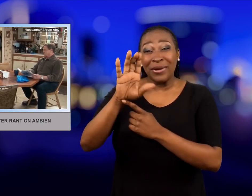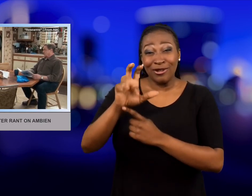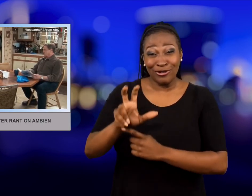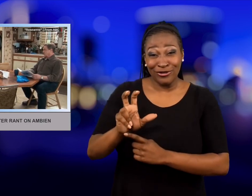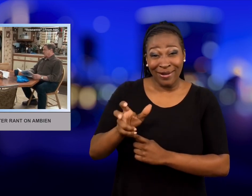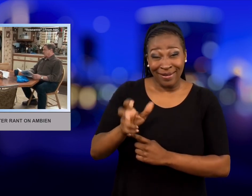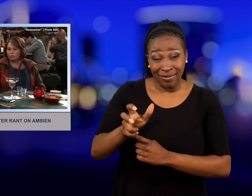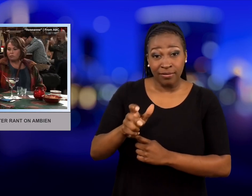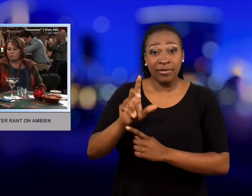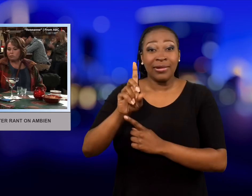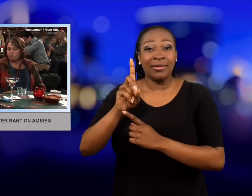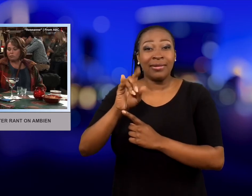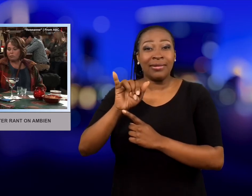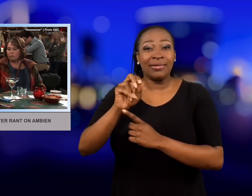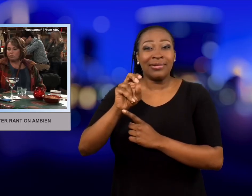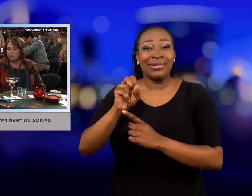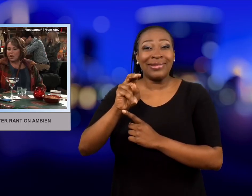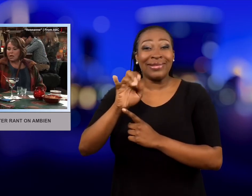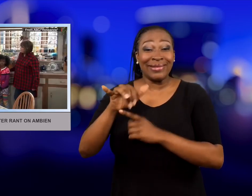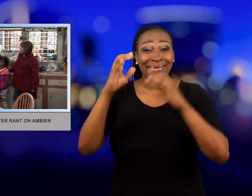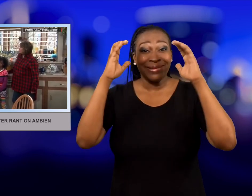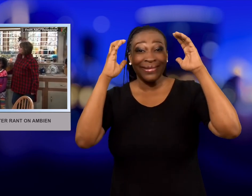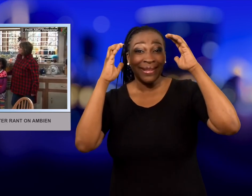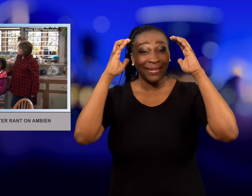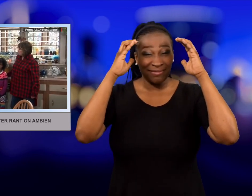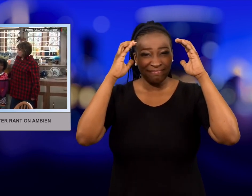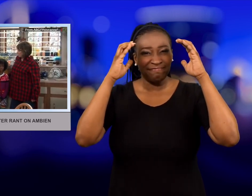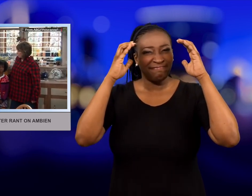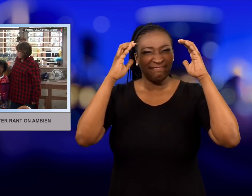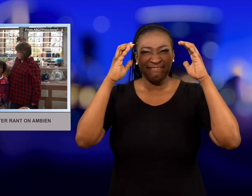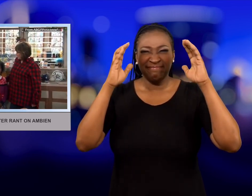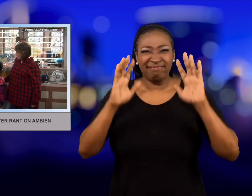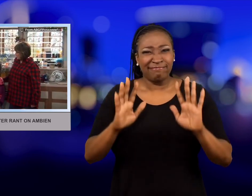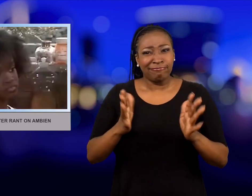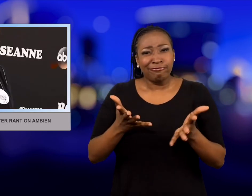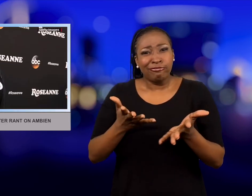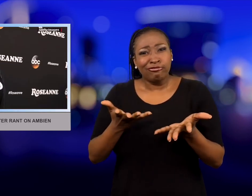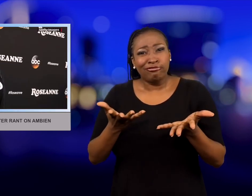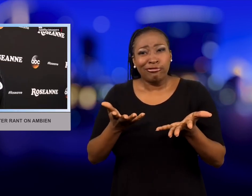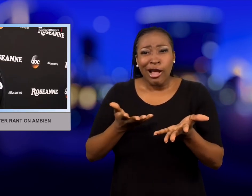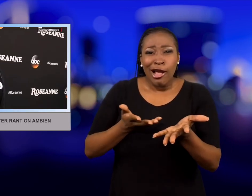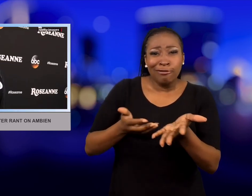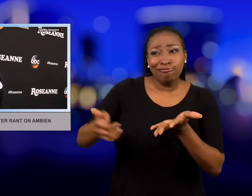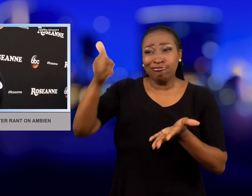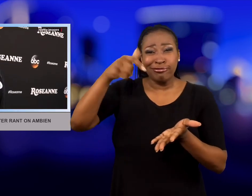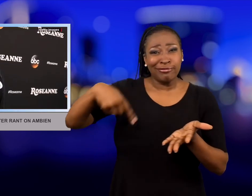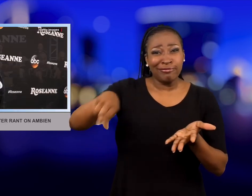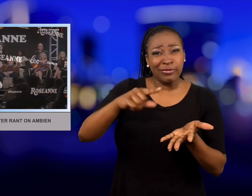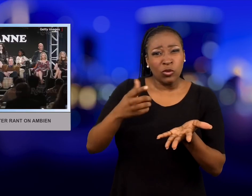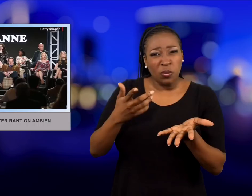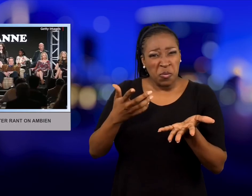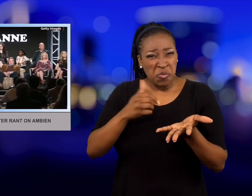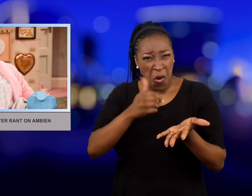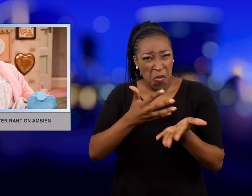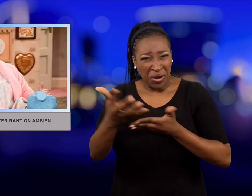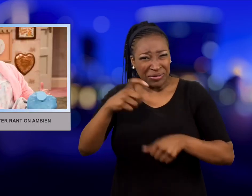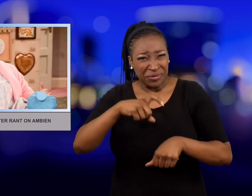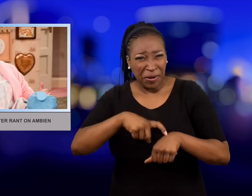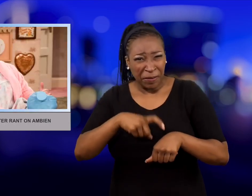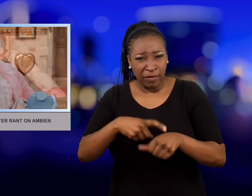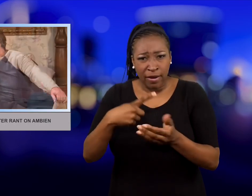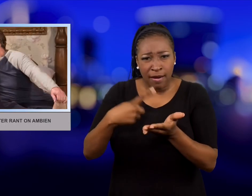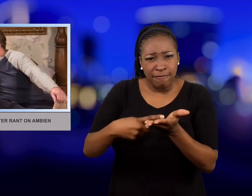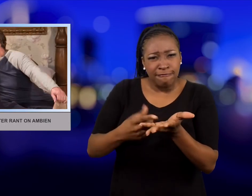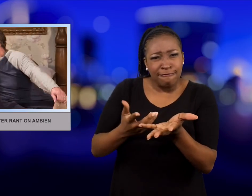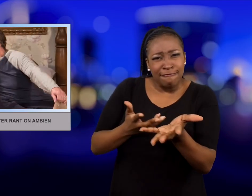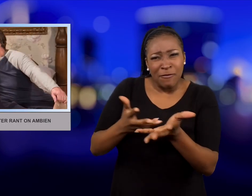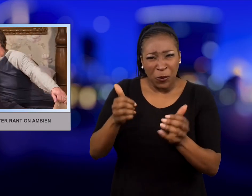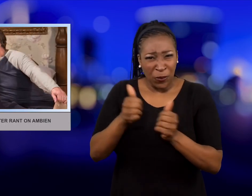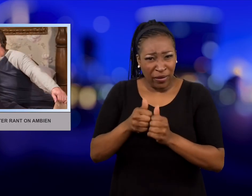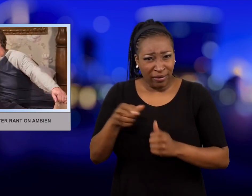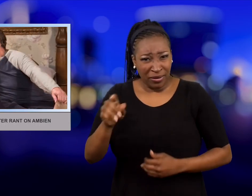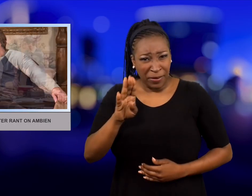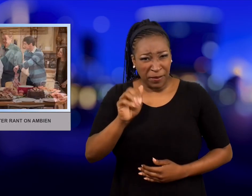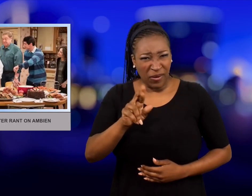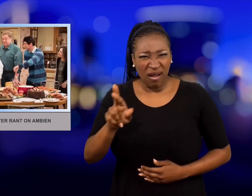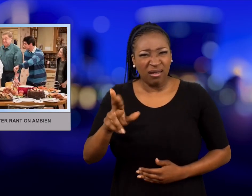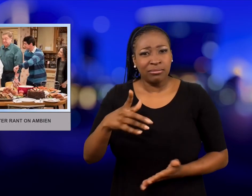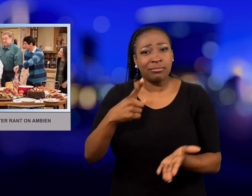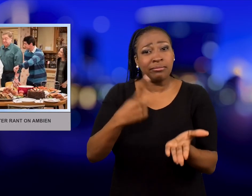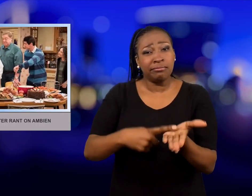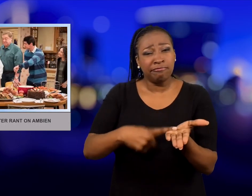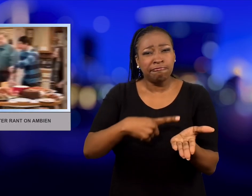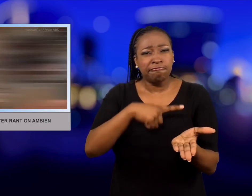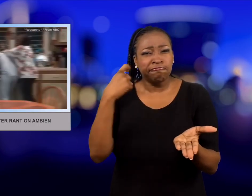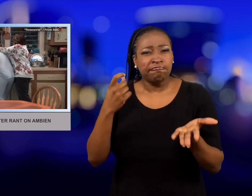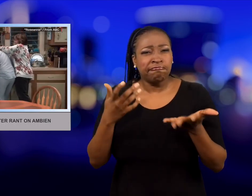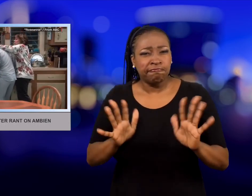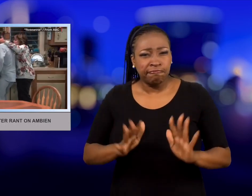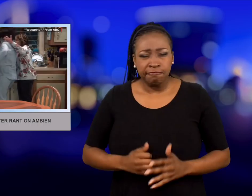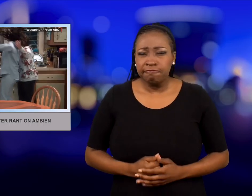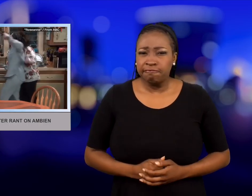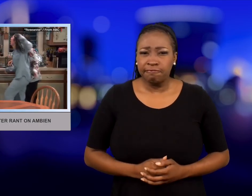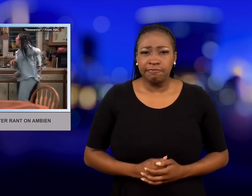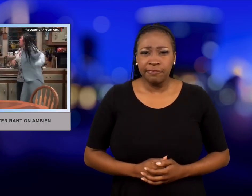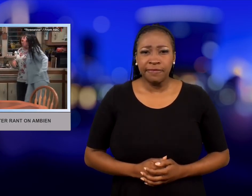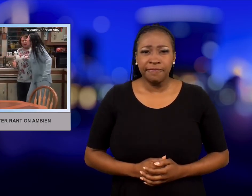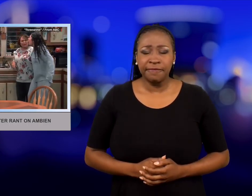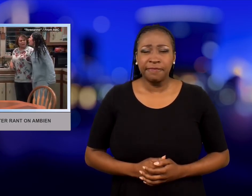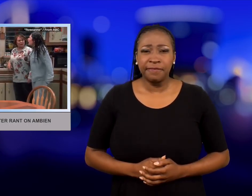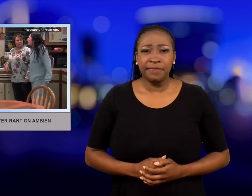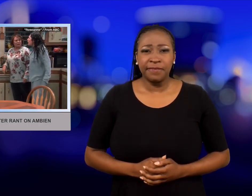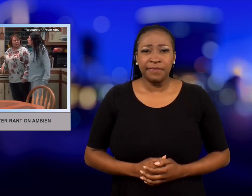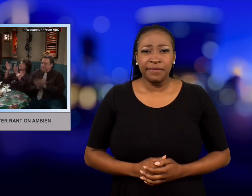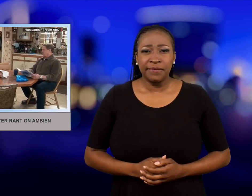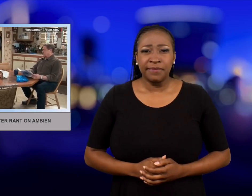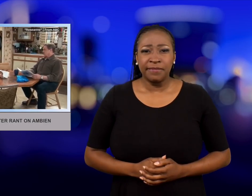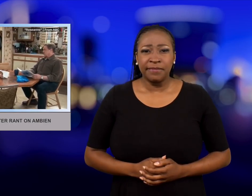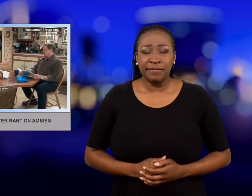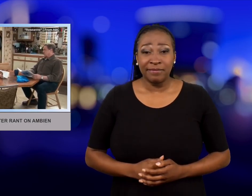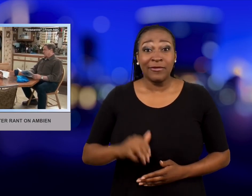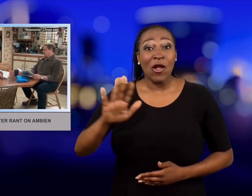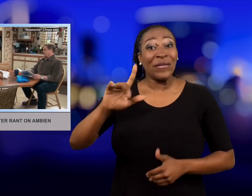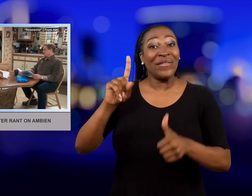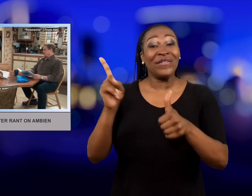Executives at ABC and Disney wasted no time dealing with Barr.